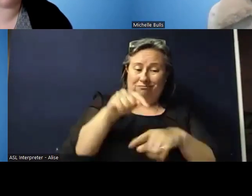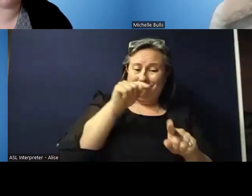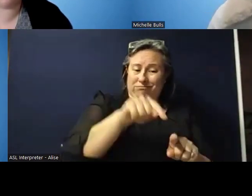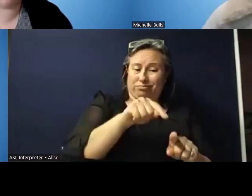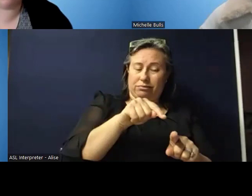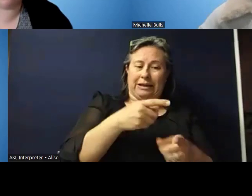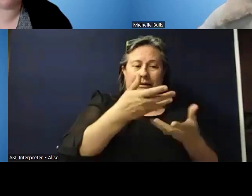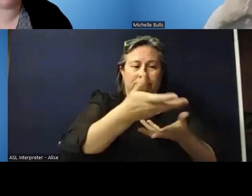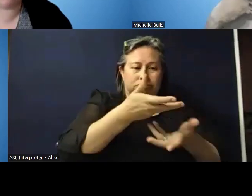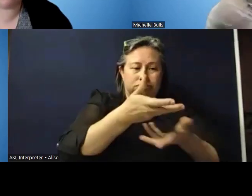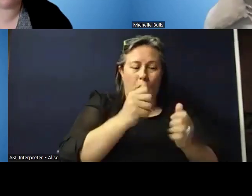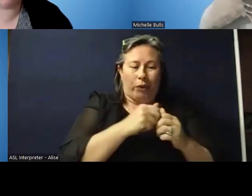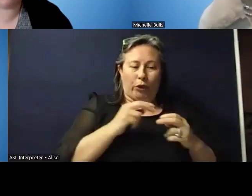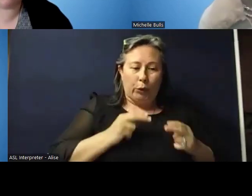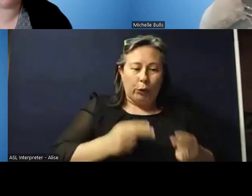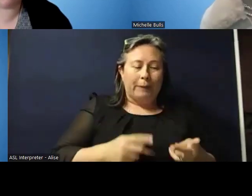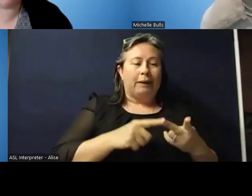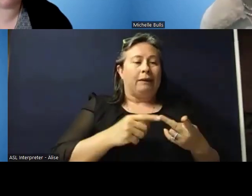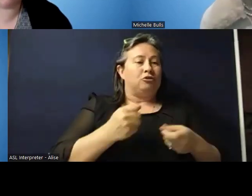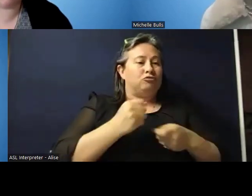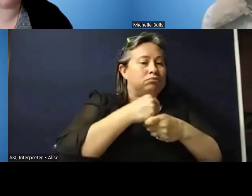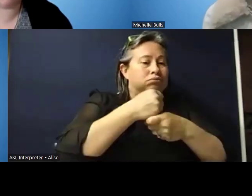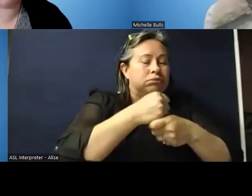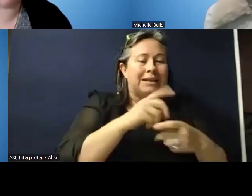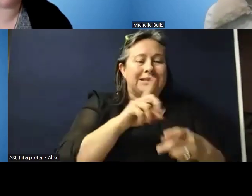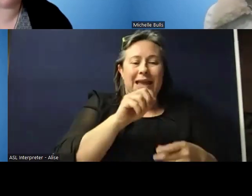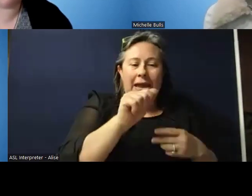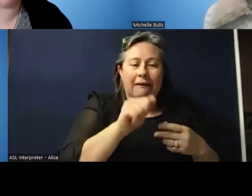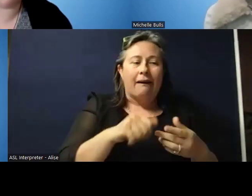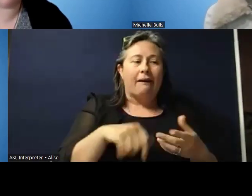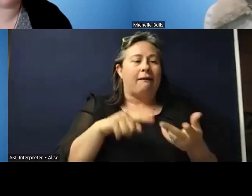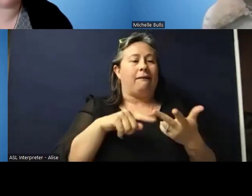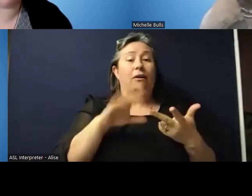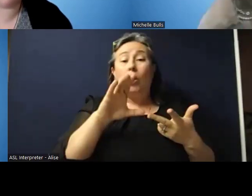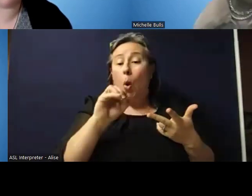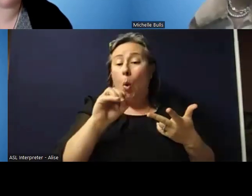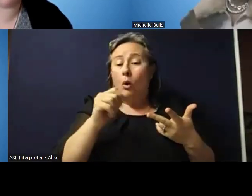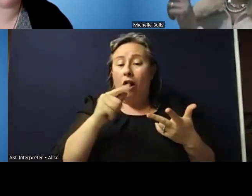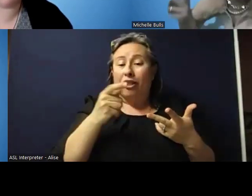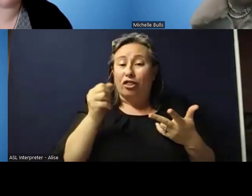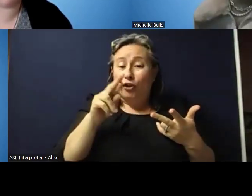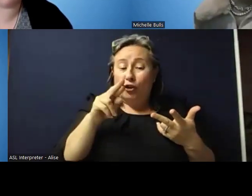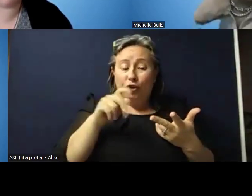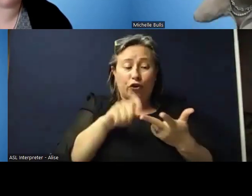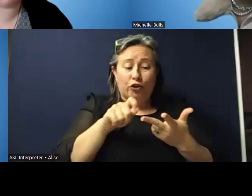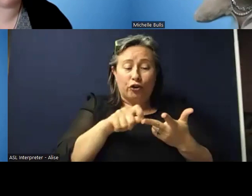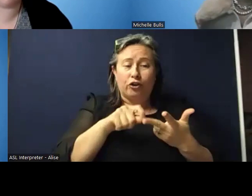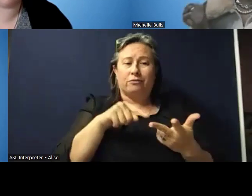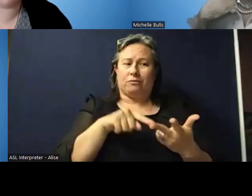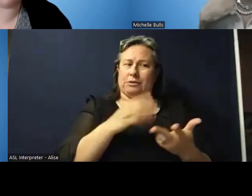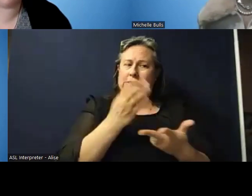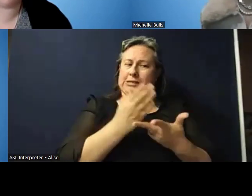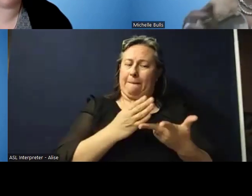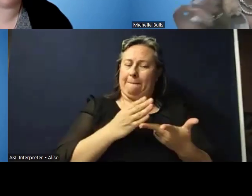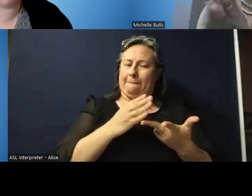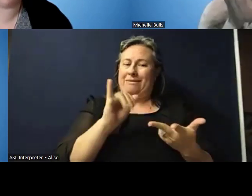or generating data or co-author, some of those pieces then really does make it a foreign component,